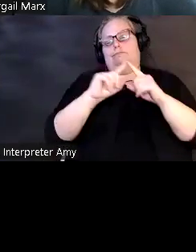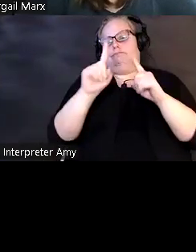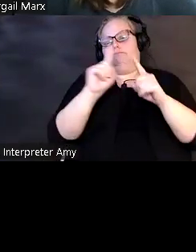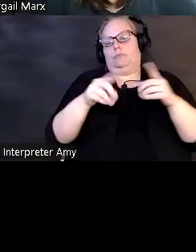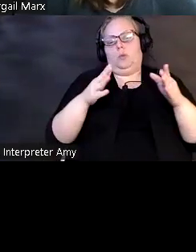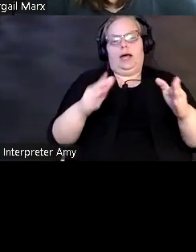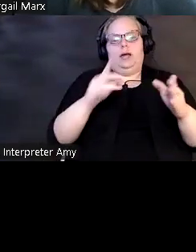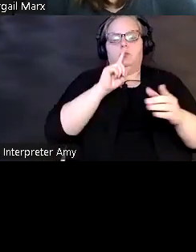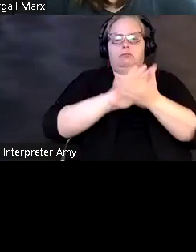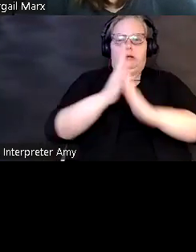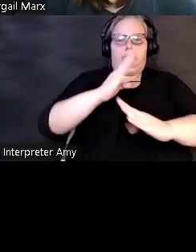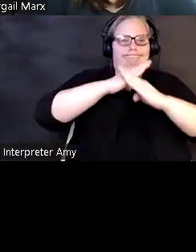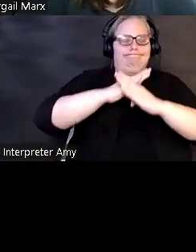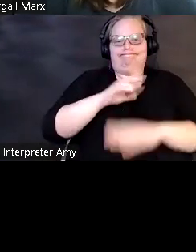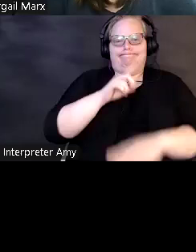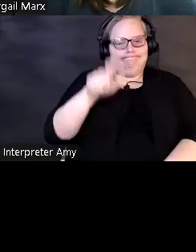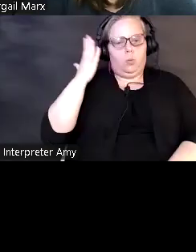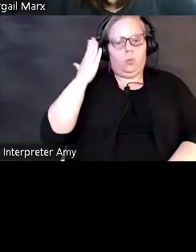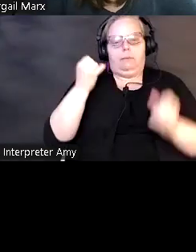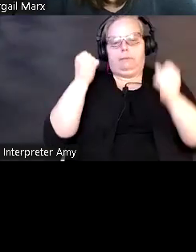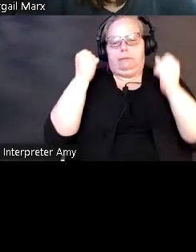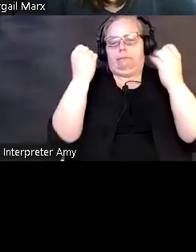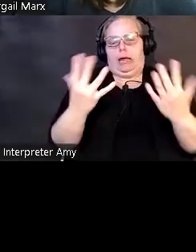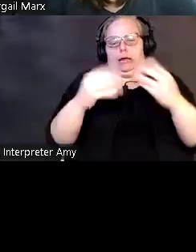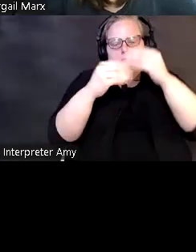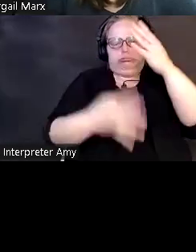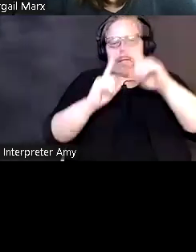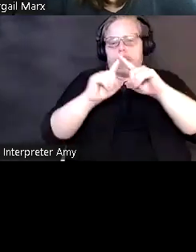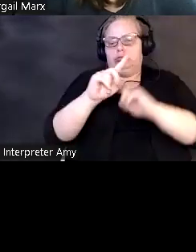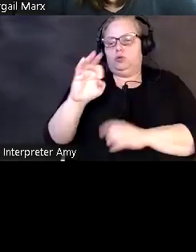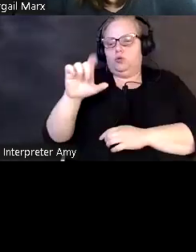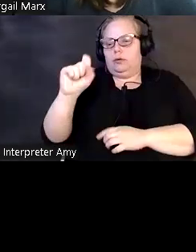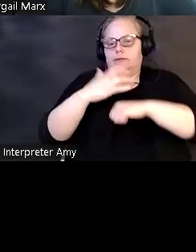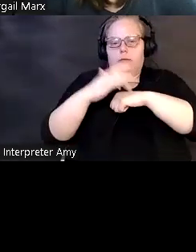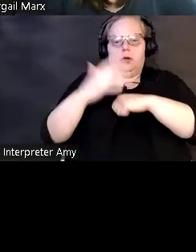because there are just so many different tools out there as technology has changed over the years.